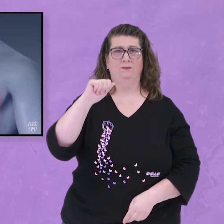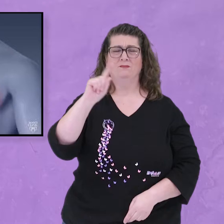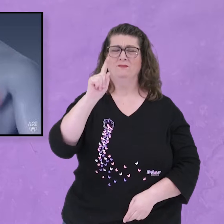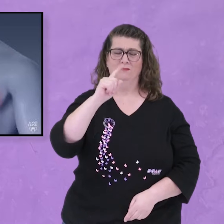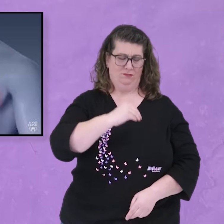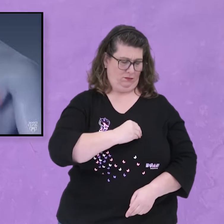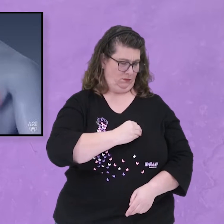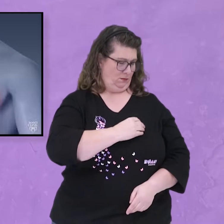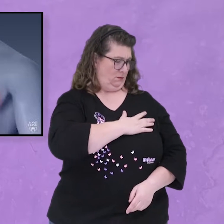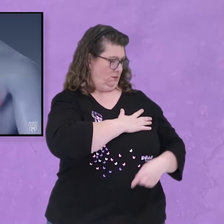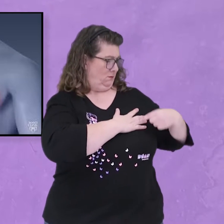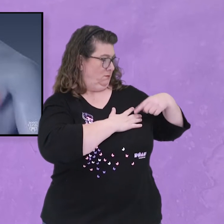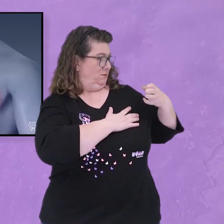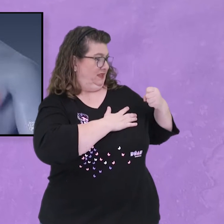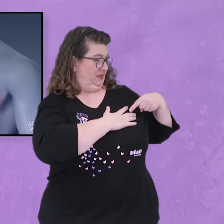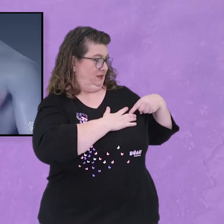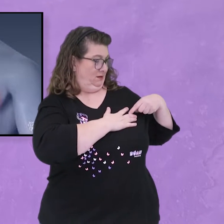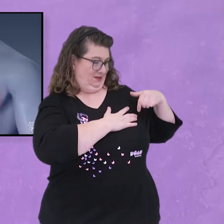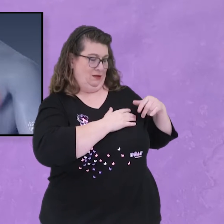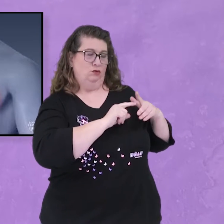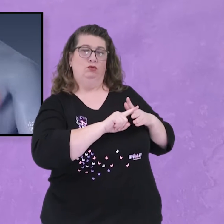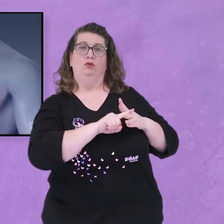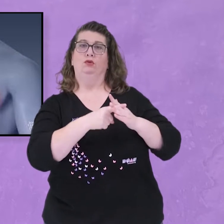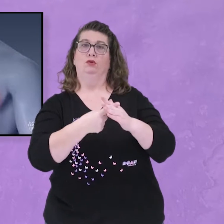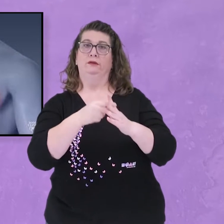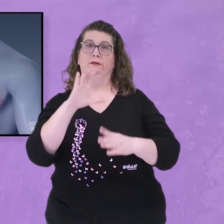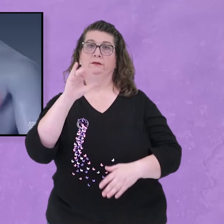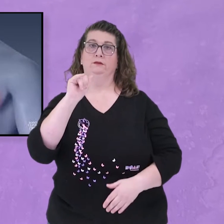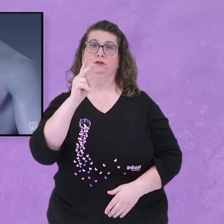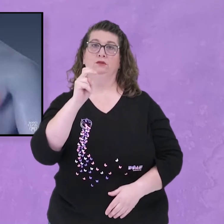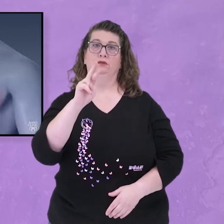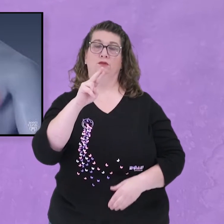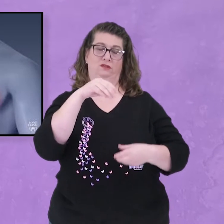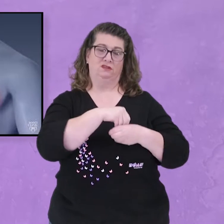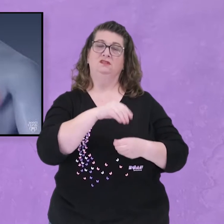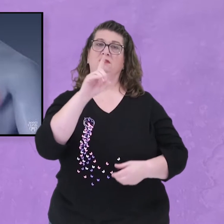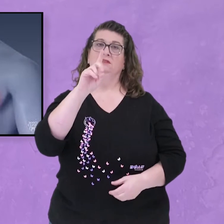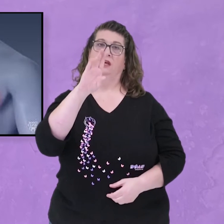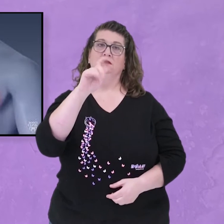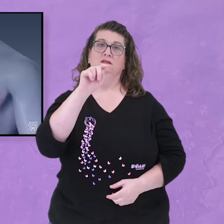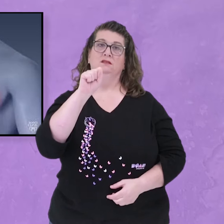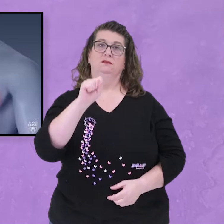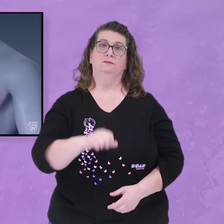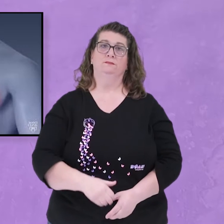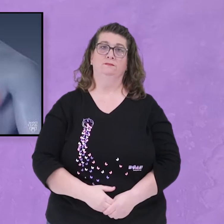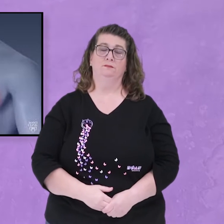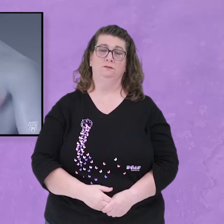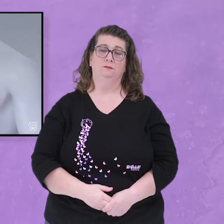where cancer began in the milk ducts.